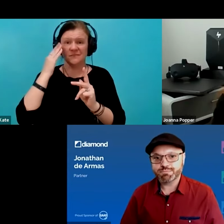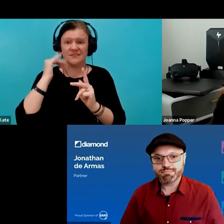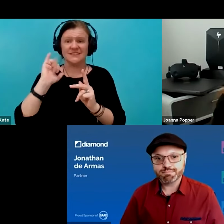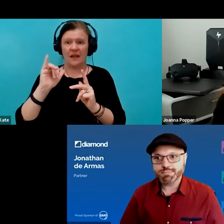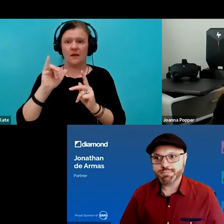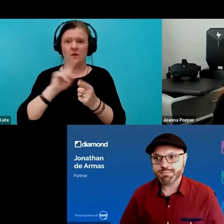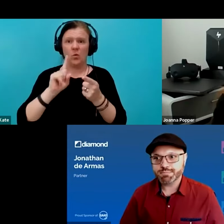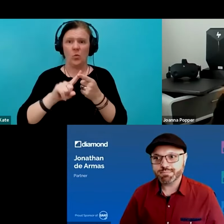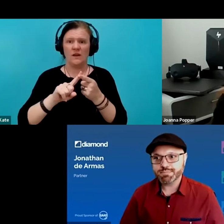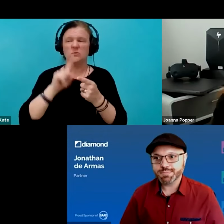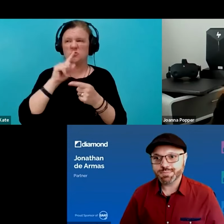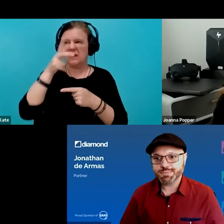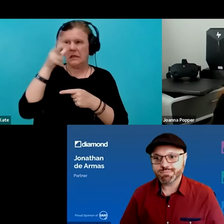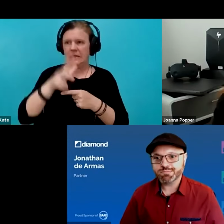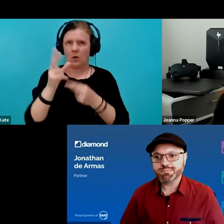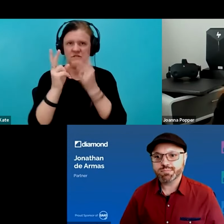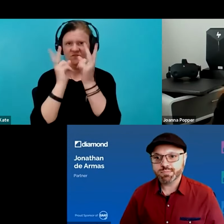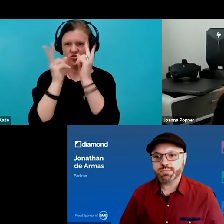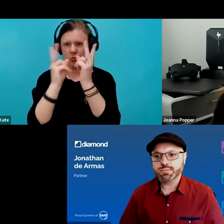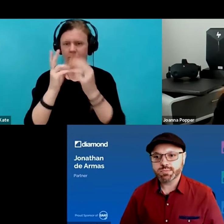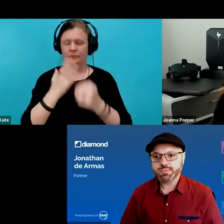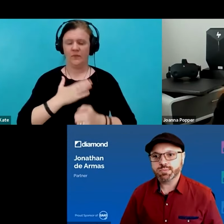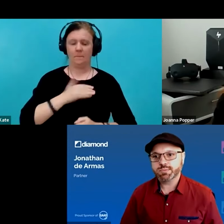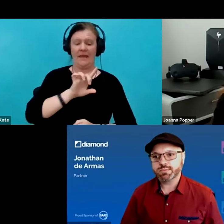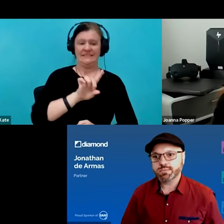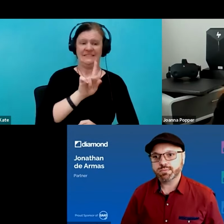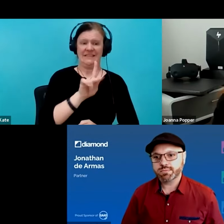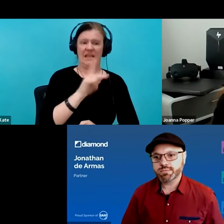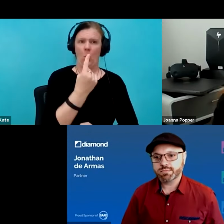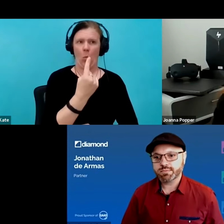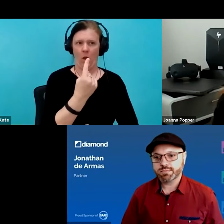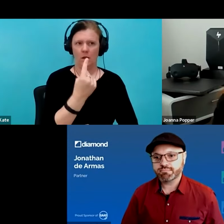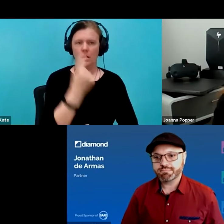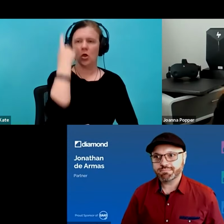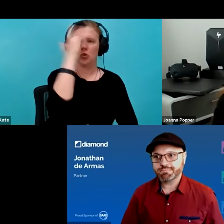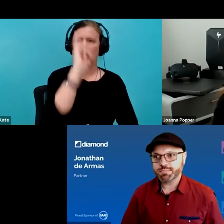really low quality resolution, I was in my DK one. It looked like a light, bright on my face but I fell in love.